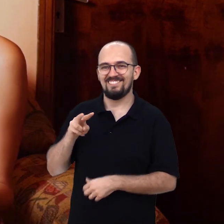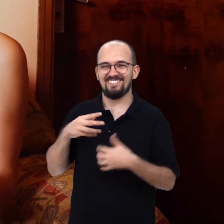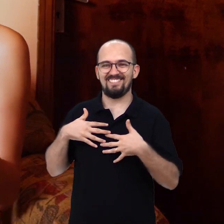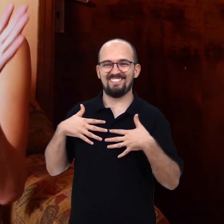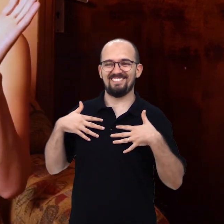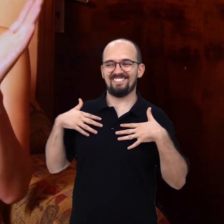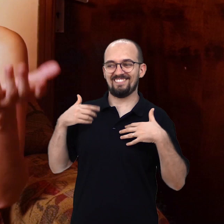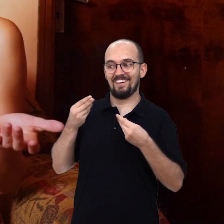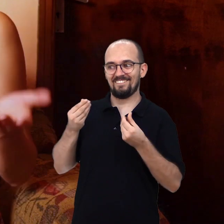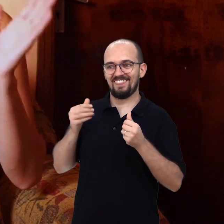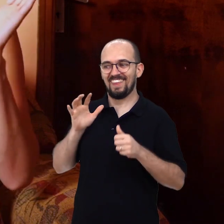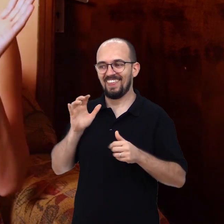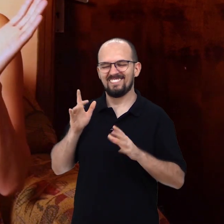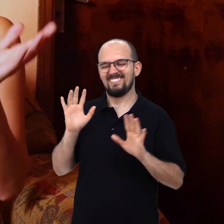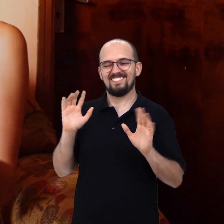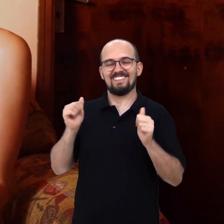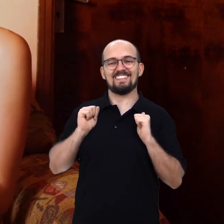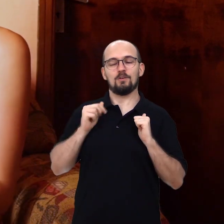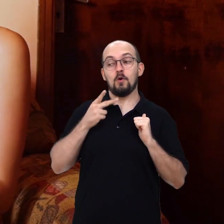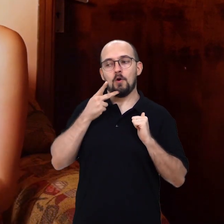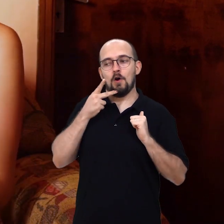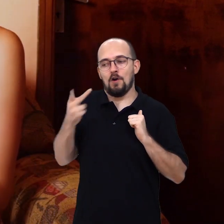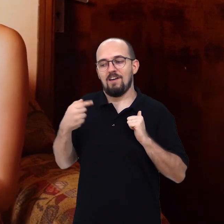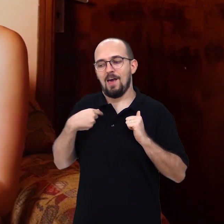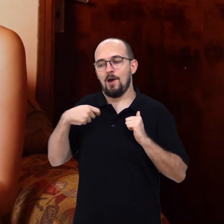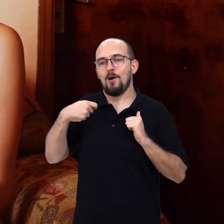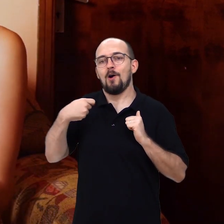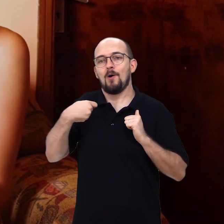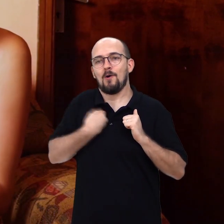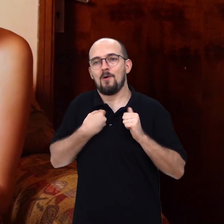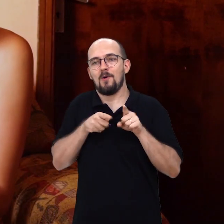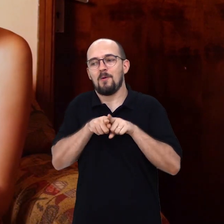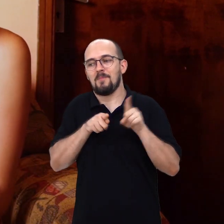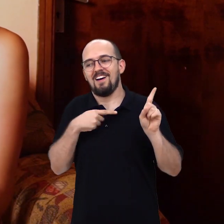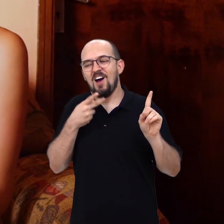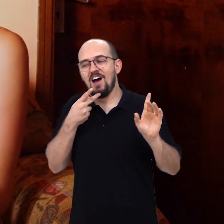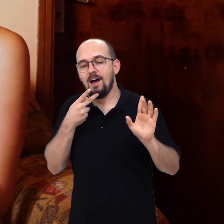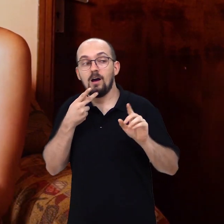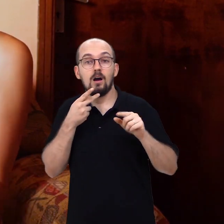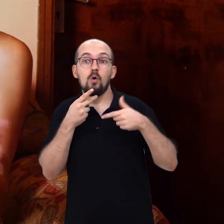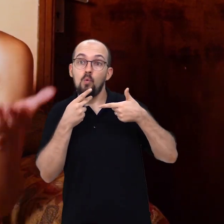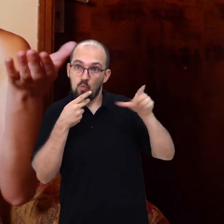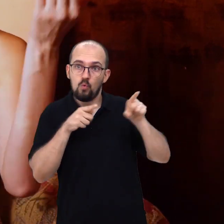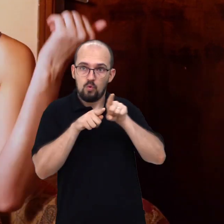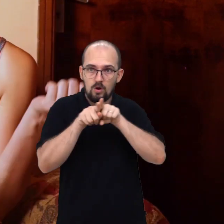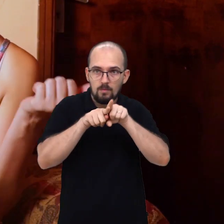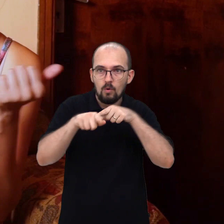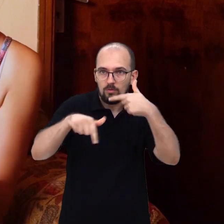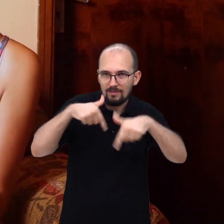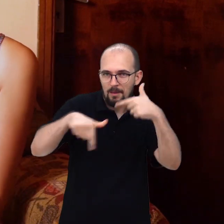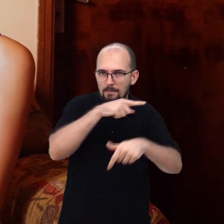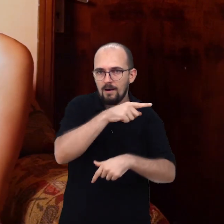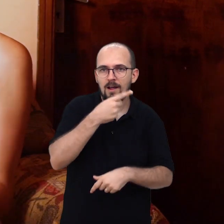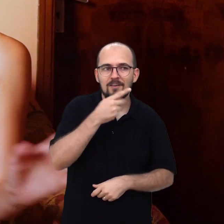Like, showing off. I kept quiet, thinking to myself: "I won't tell them I'm Adilson's sister". Yet my brother works there as well.